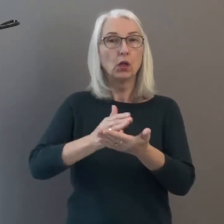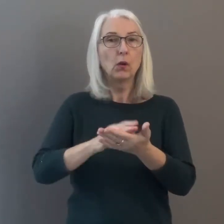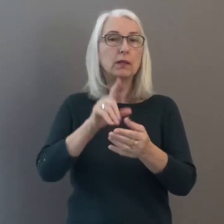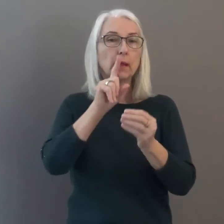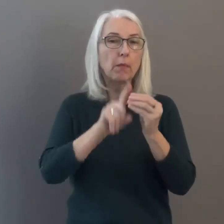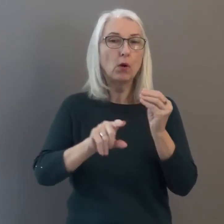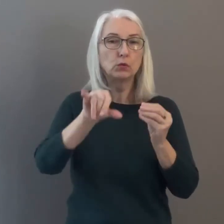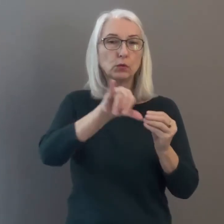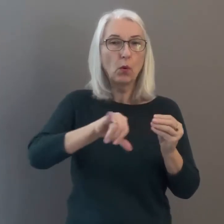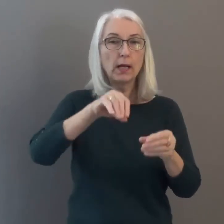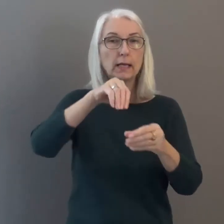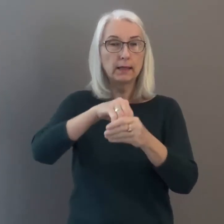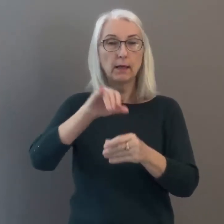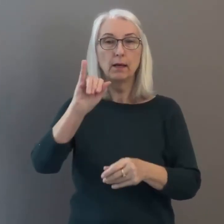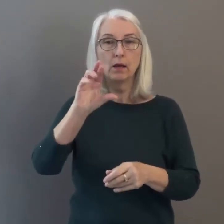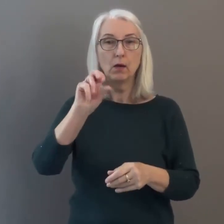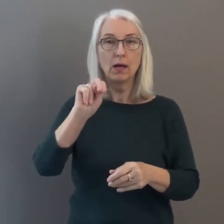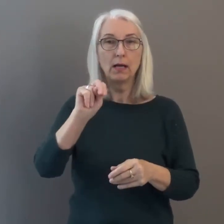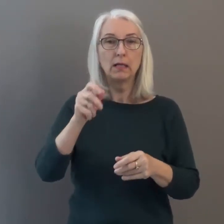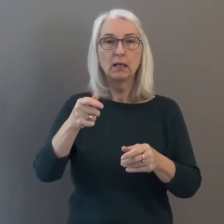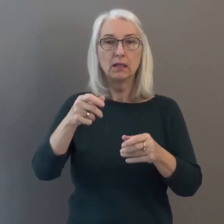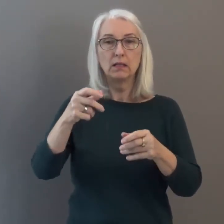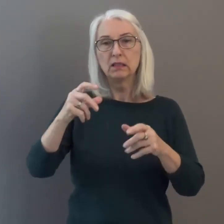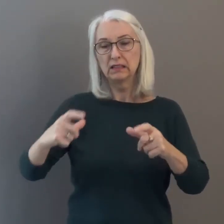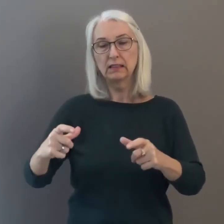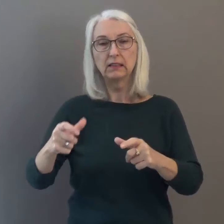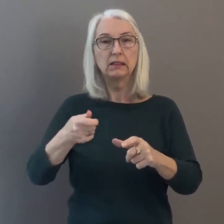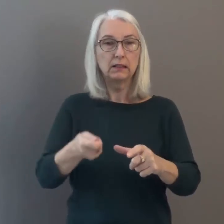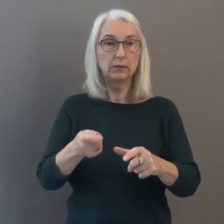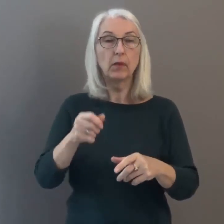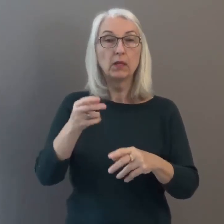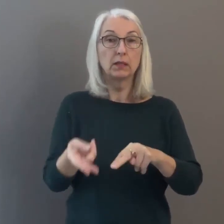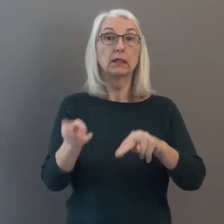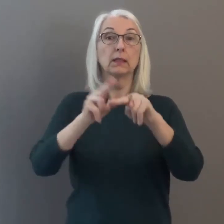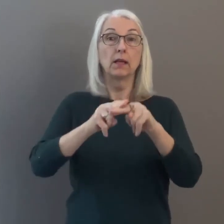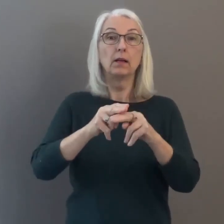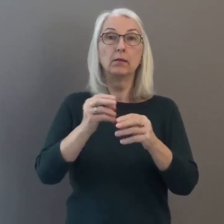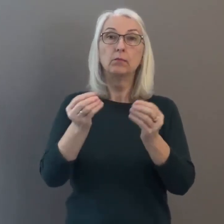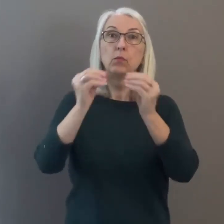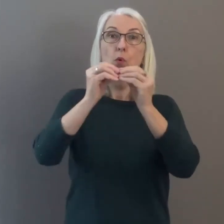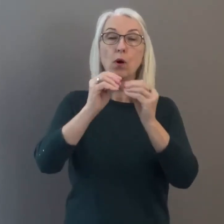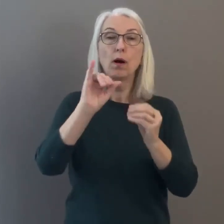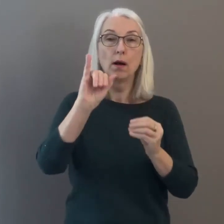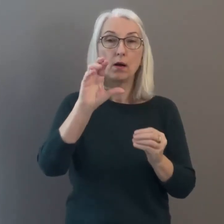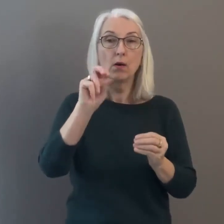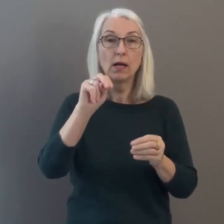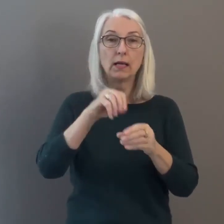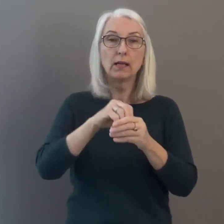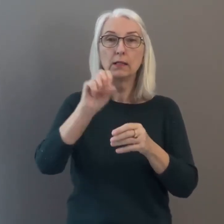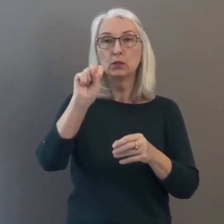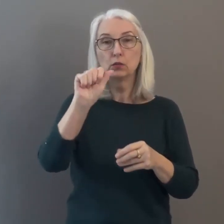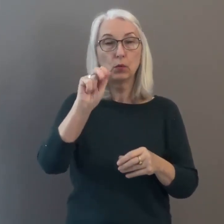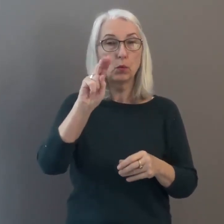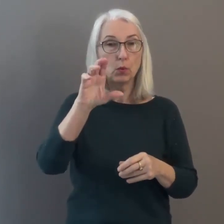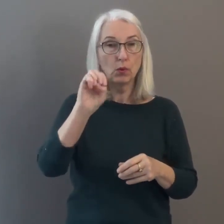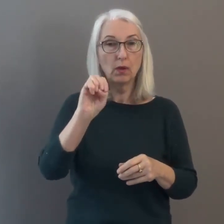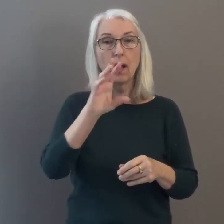Cooking tomato sauce in an iron skillet increases the amount of iron in the sauce